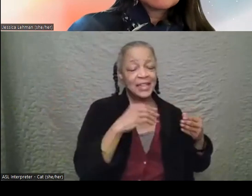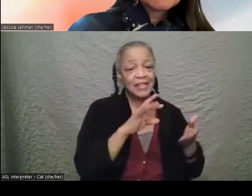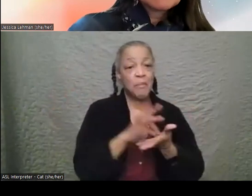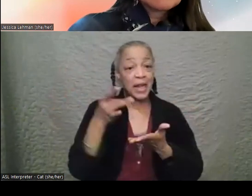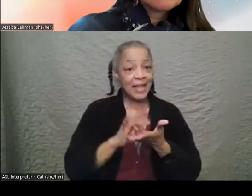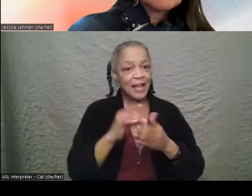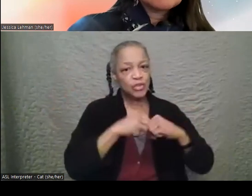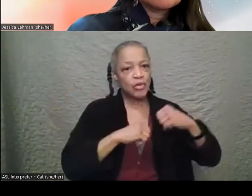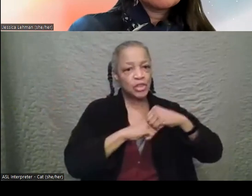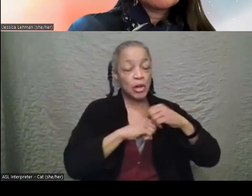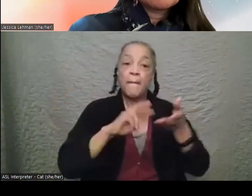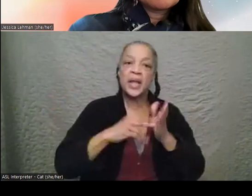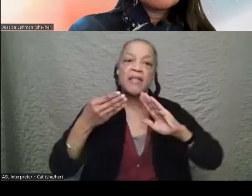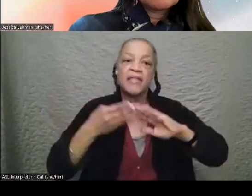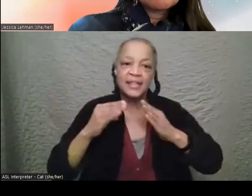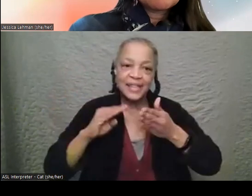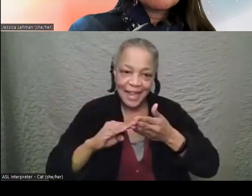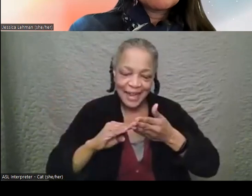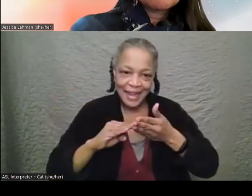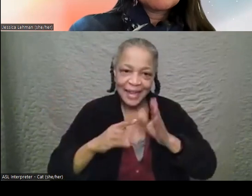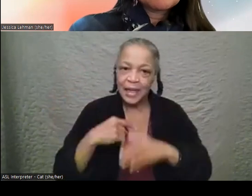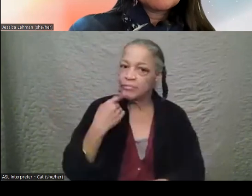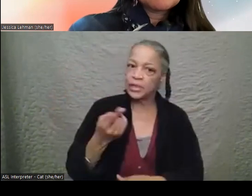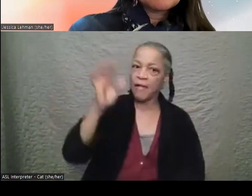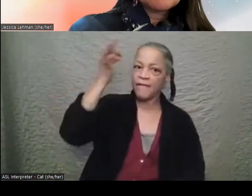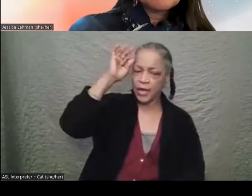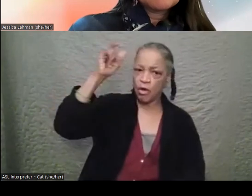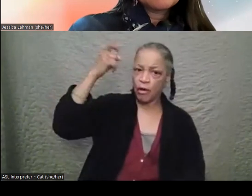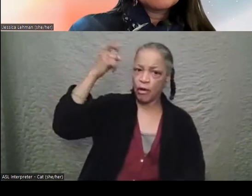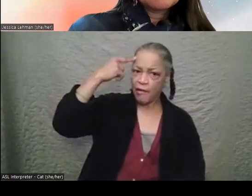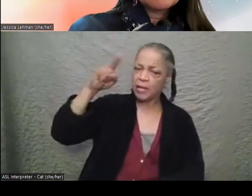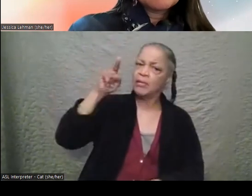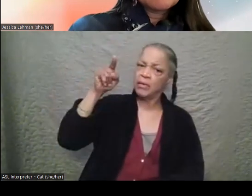and the city can hold the federal government accountable for how we can partner demonstrate